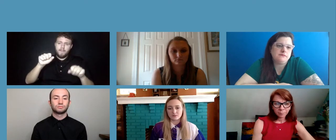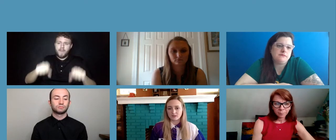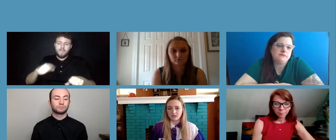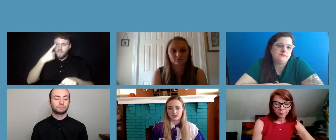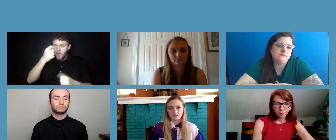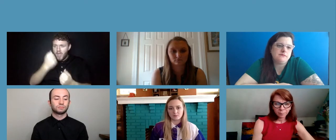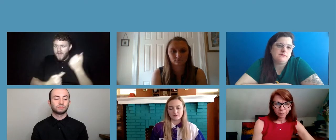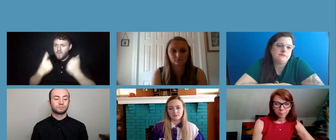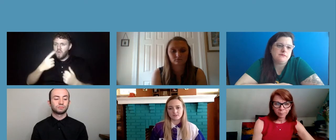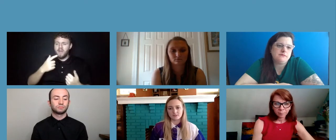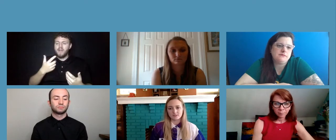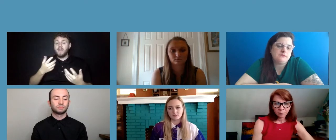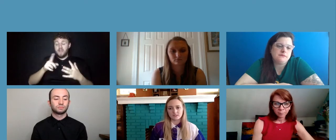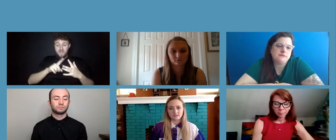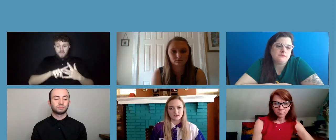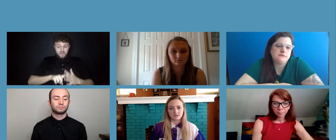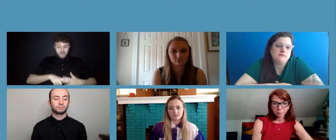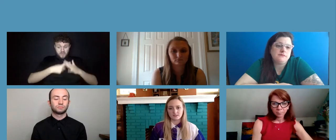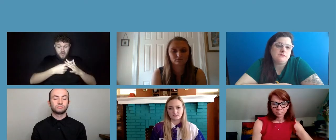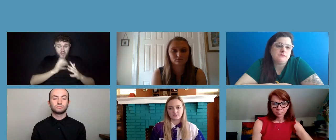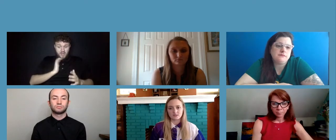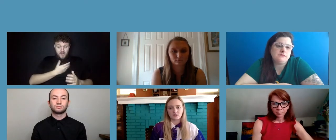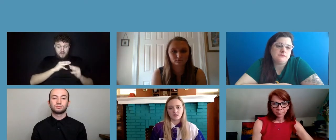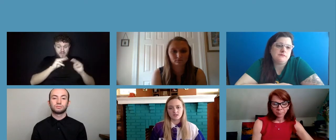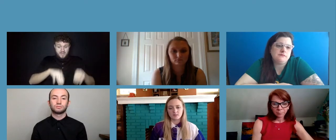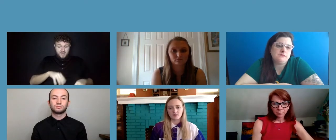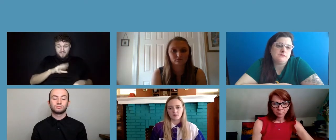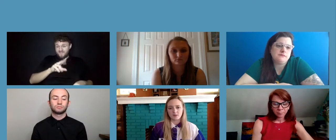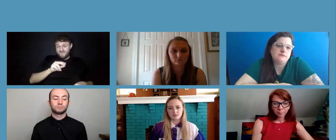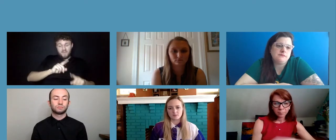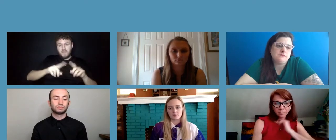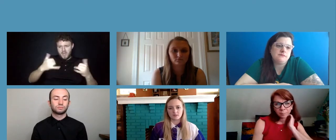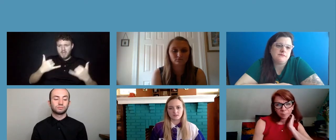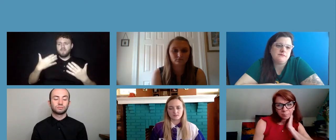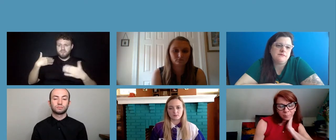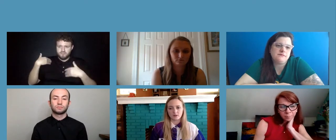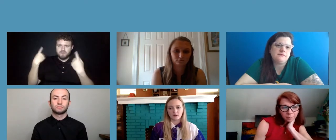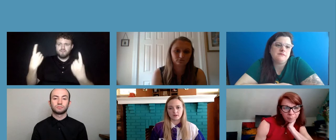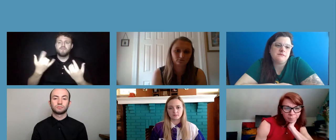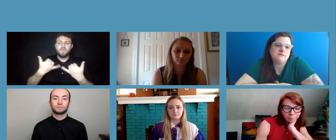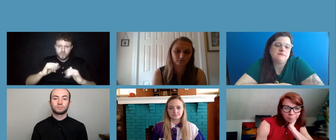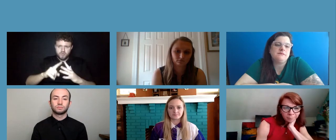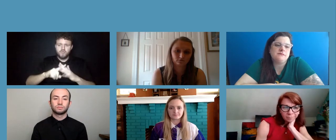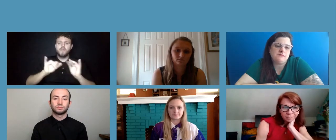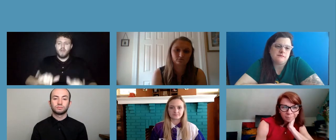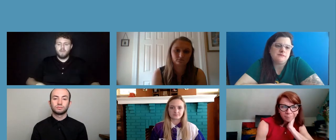not doing it when we first started doing this work. It has taken us years to make that possible but that is where we are now.